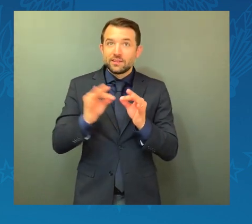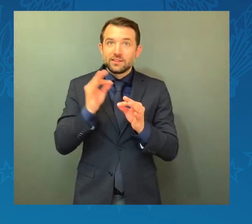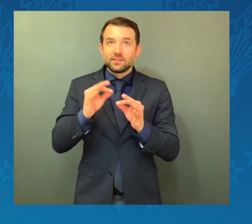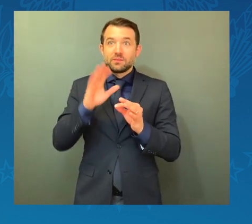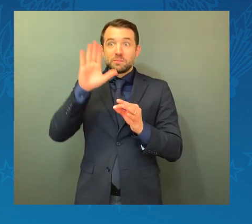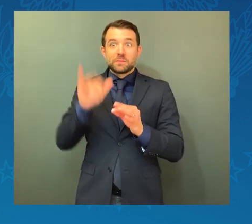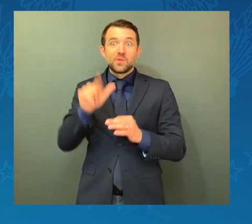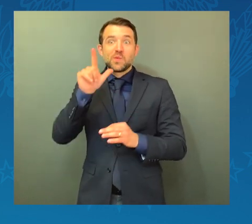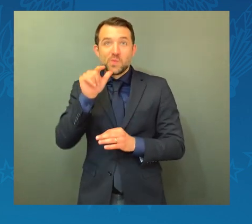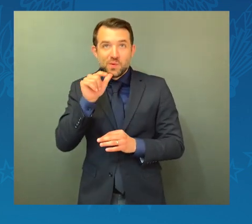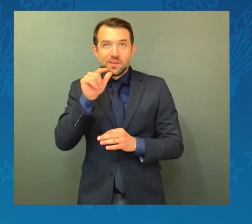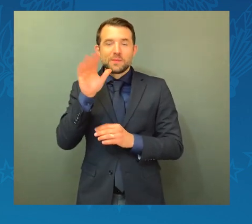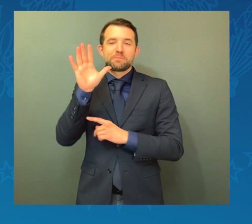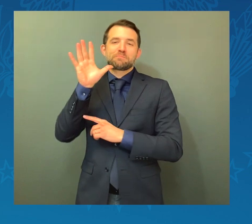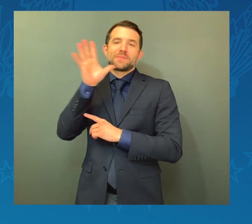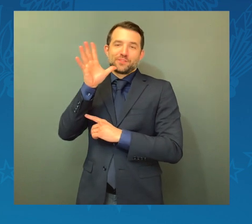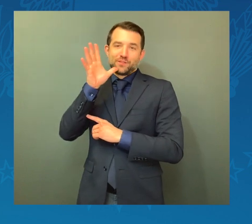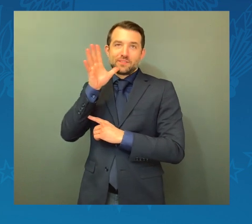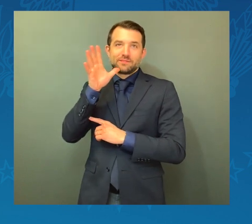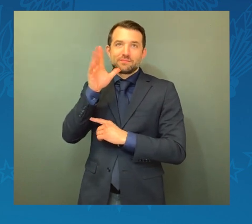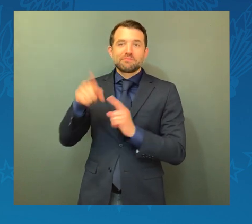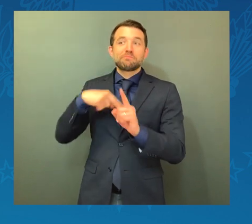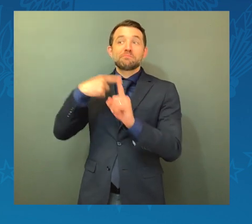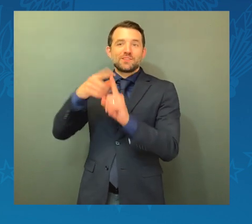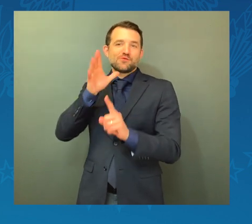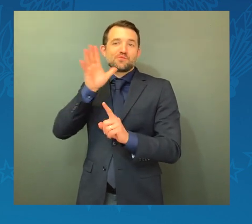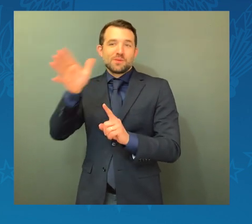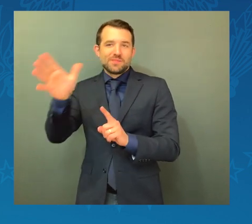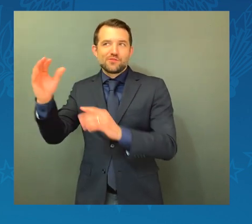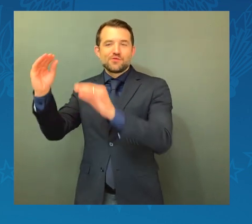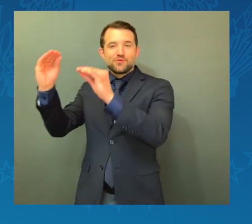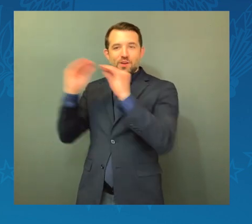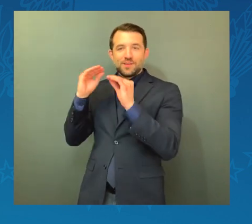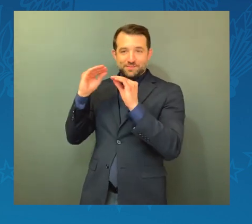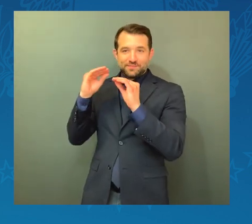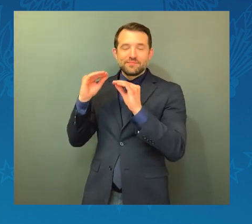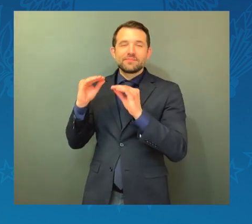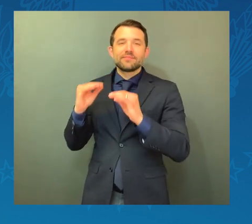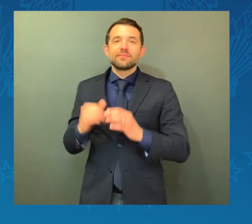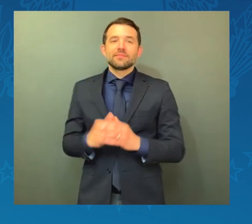What you may not know is. Like many small business owners,